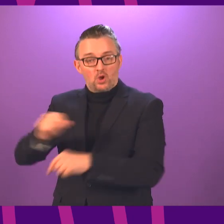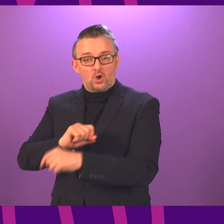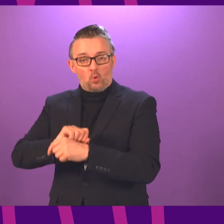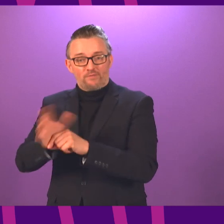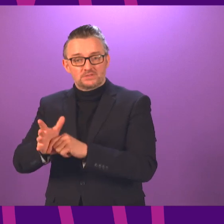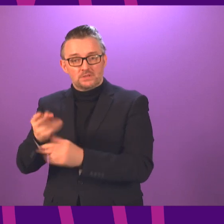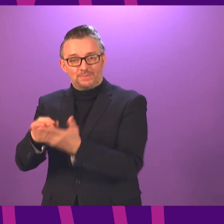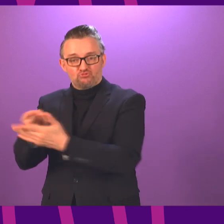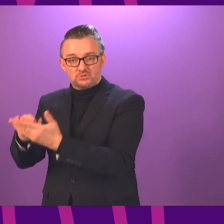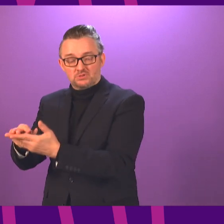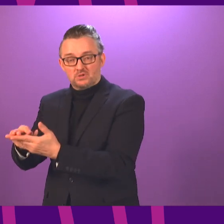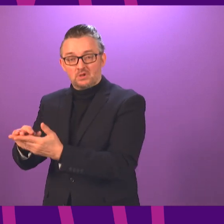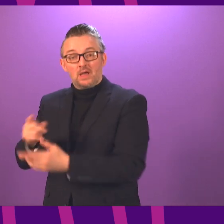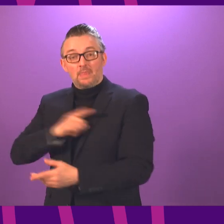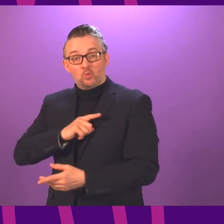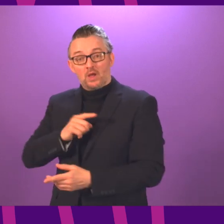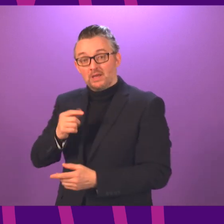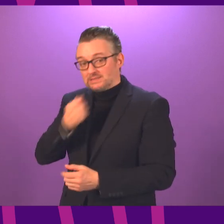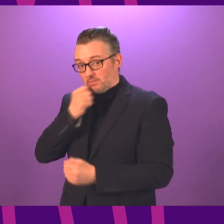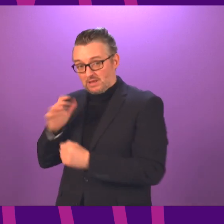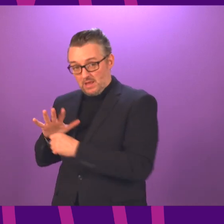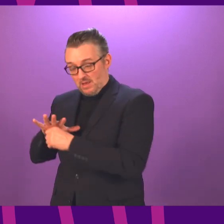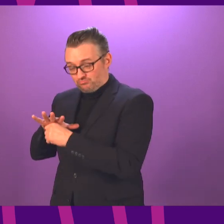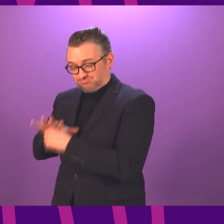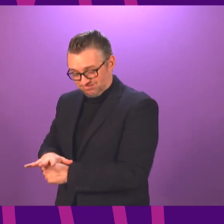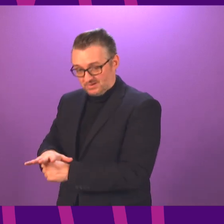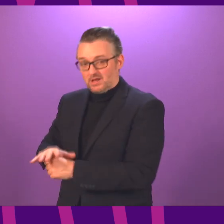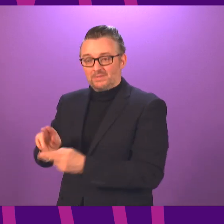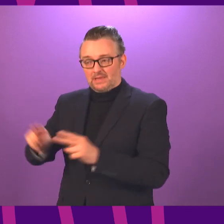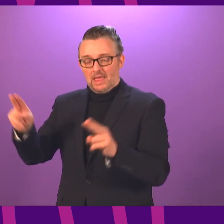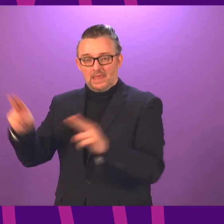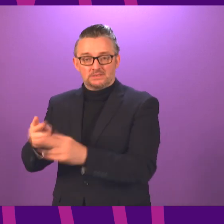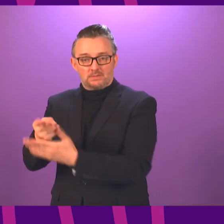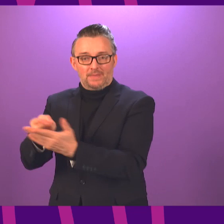why suppressing the virus to the lowest possible levels is really important. Any increase in